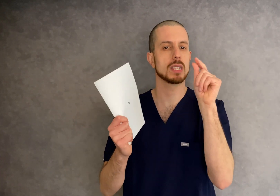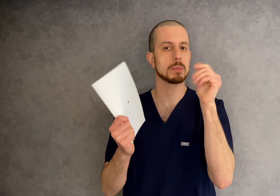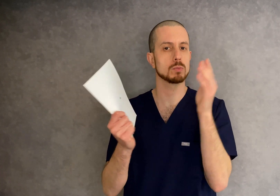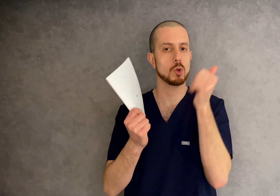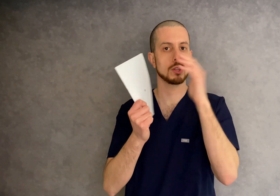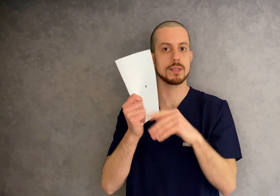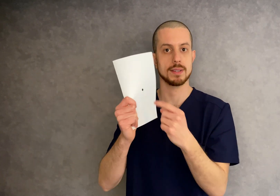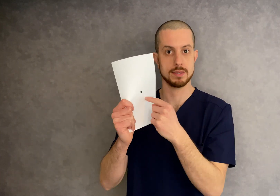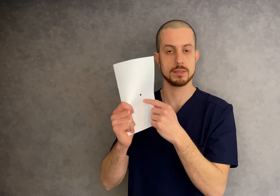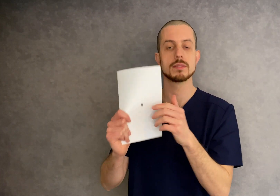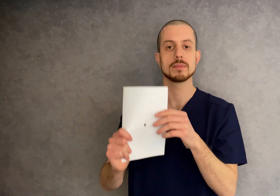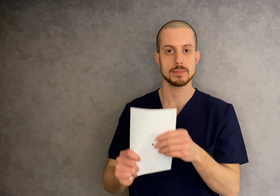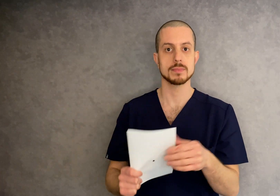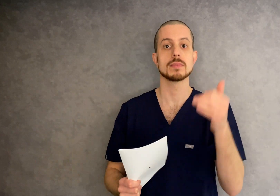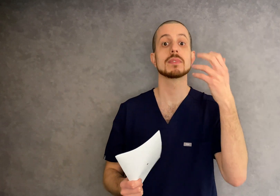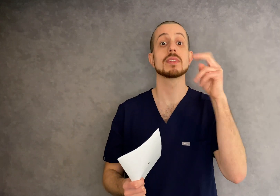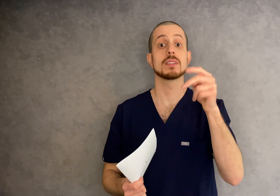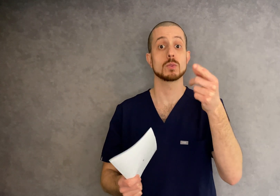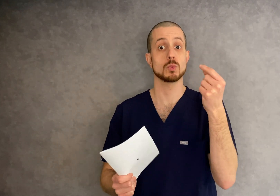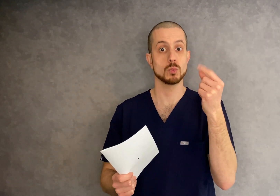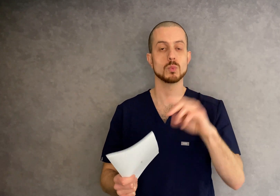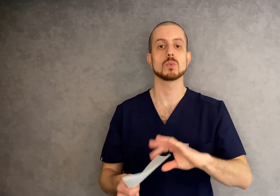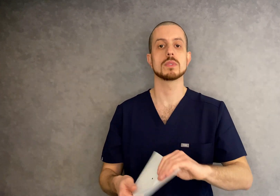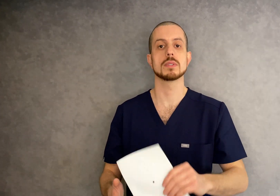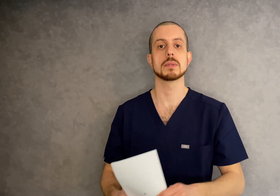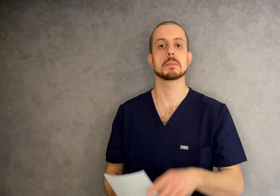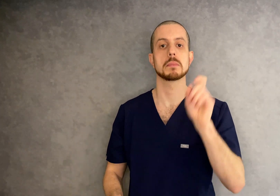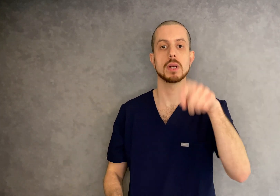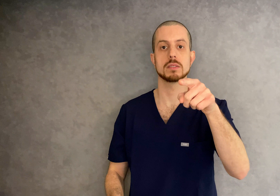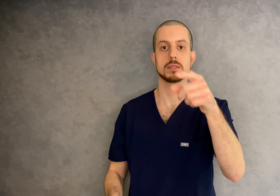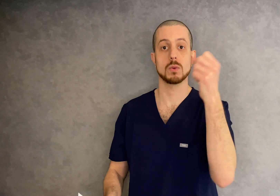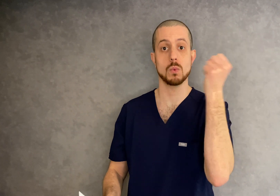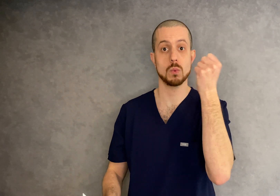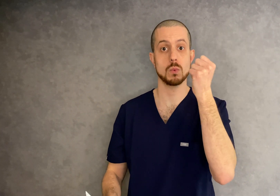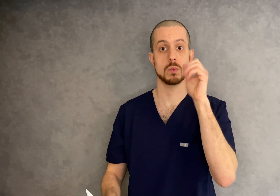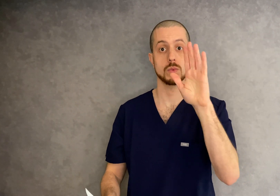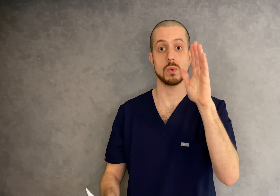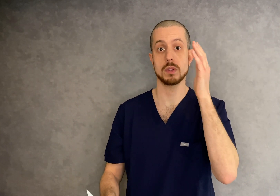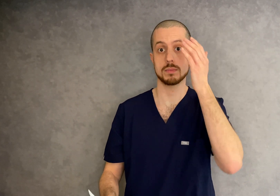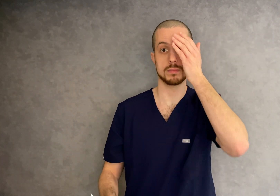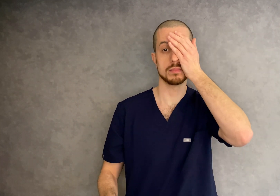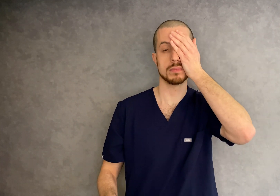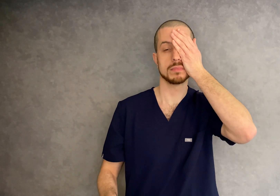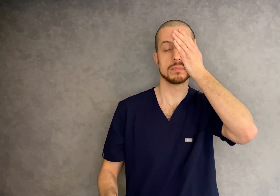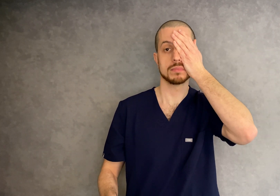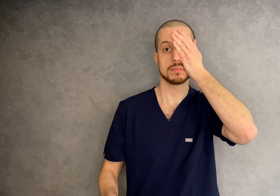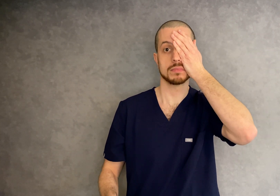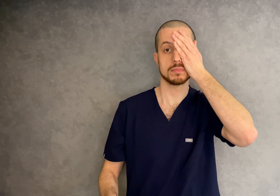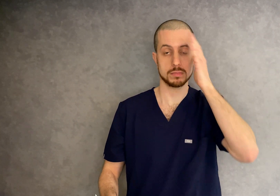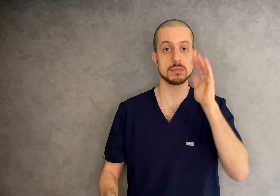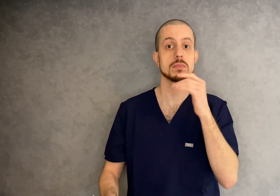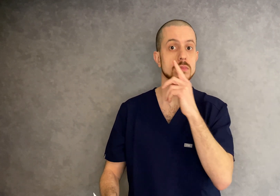It should be a little bit smaller. Now what? You need to hold your left hand over your left eye.